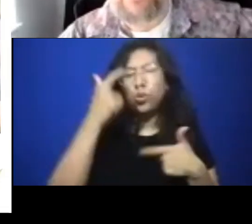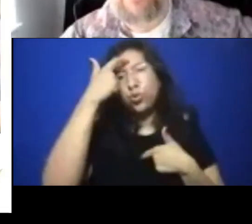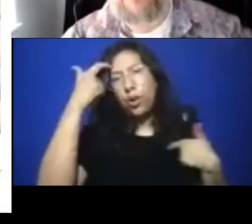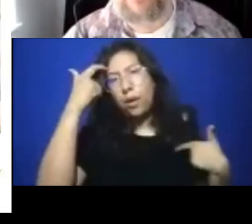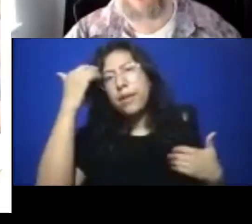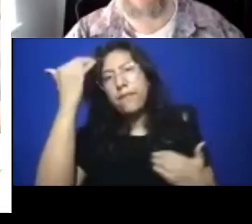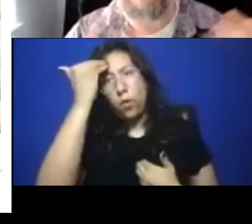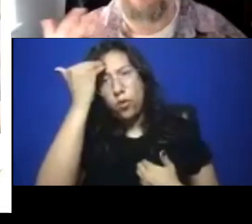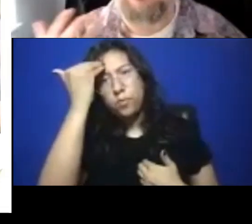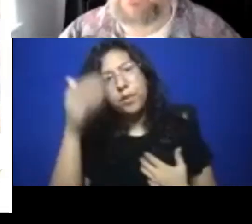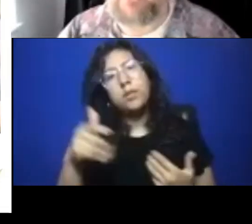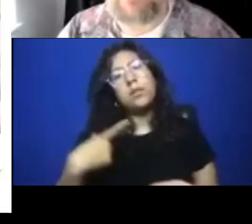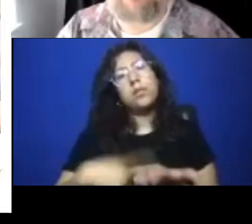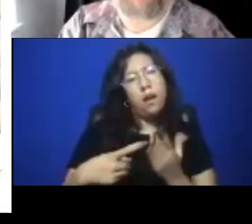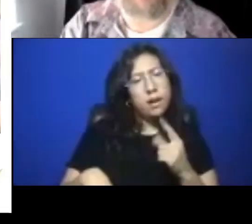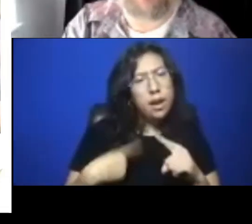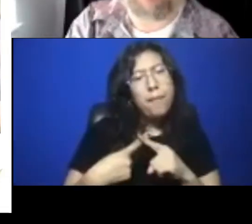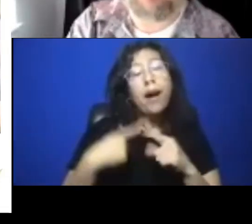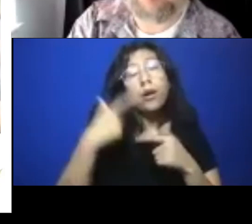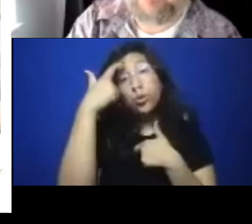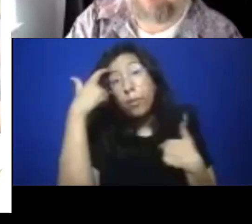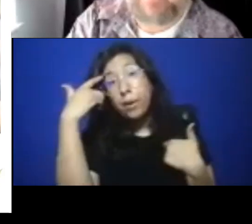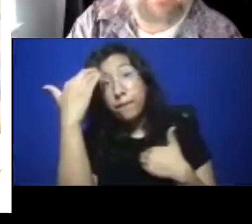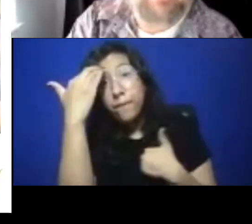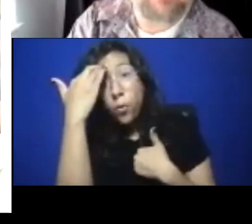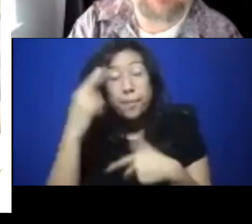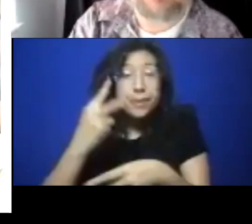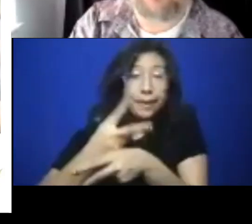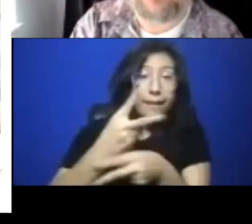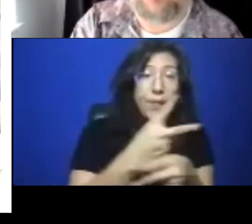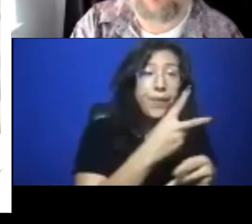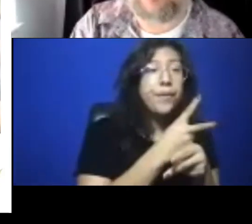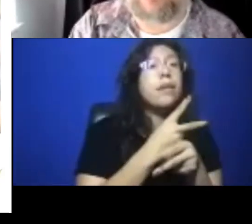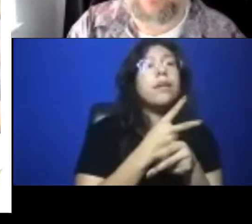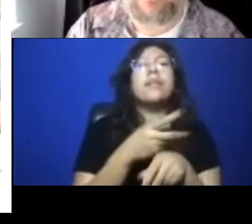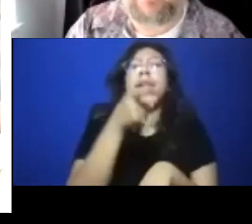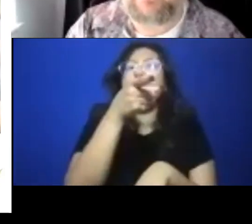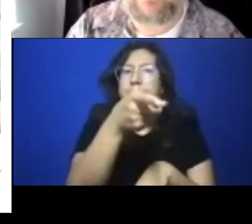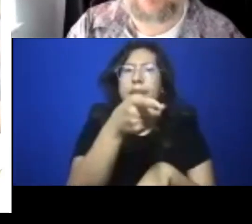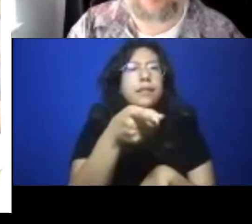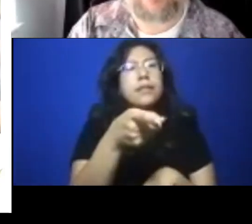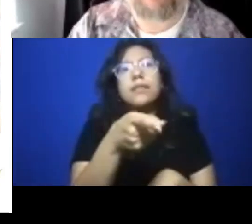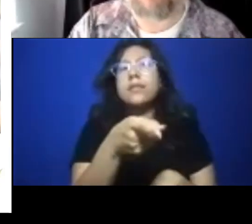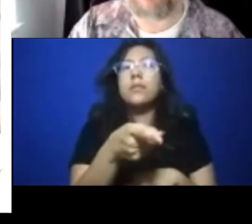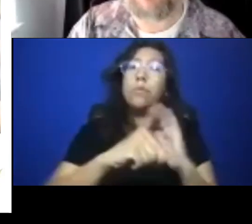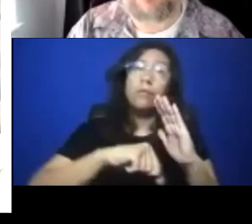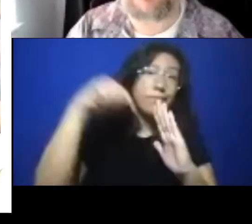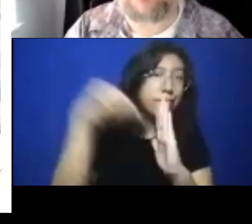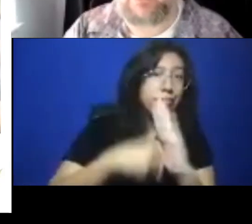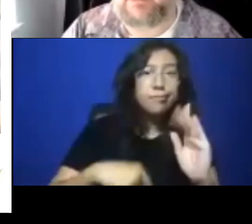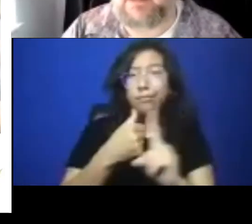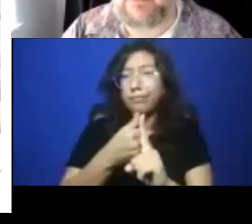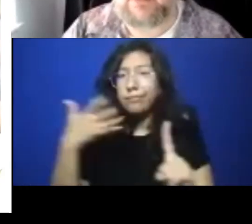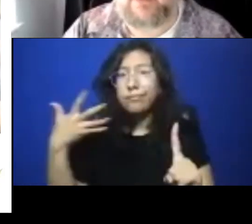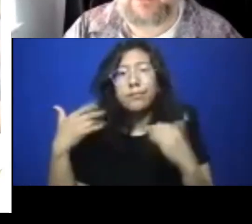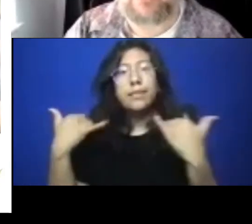talking about trauma informed care. And this is something that we're not gonna go into a lot today, but because of the high levels of trauma